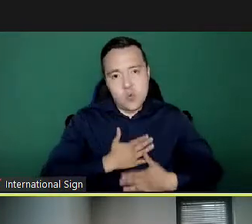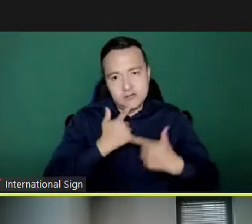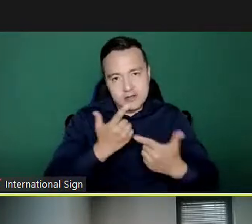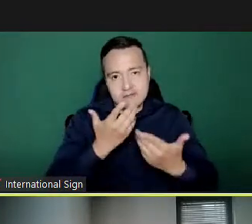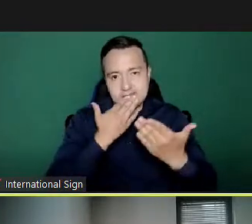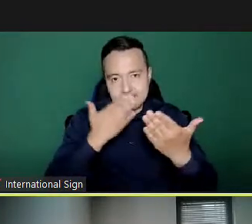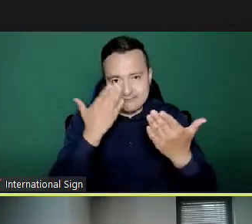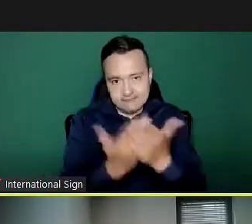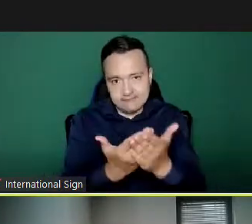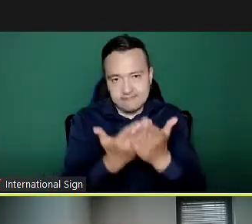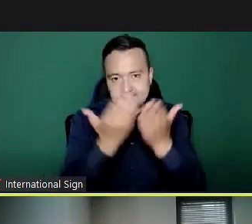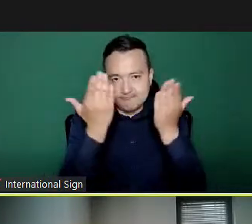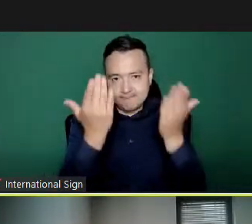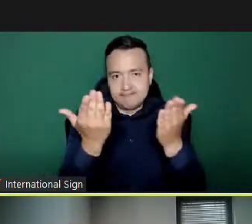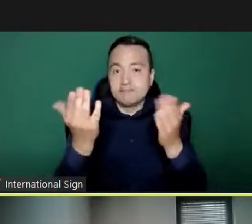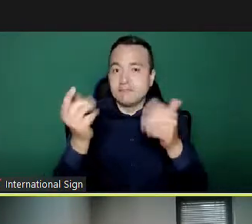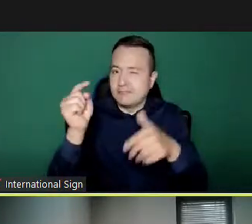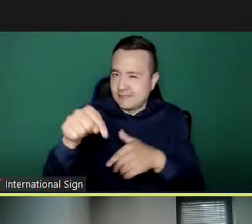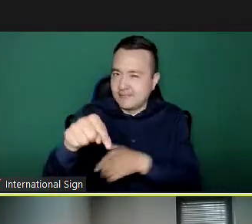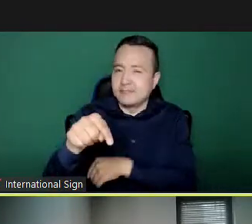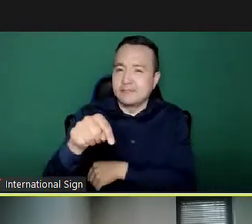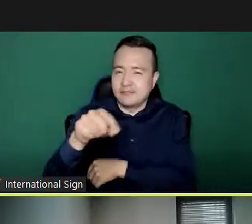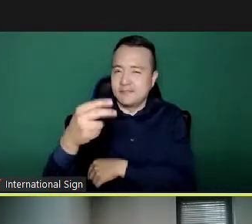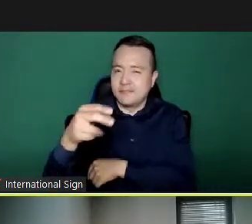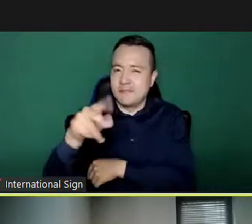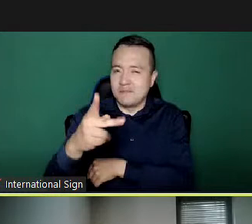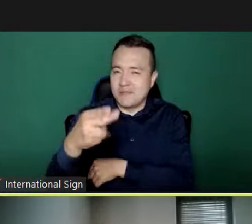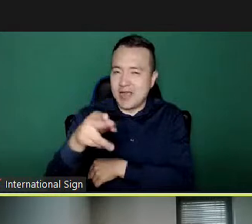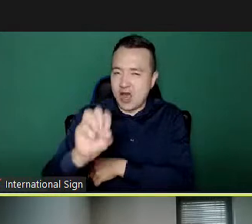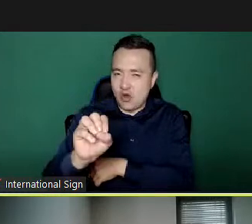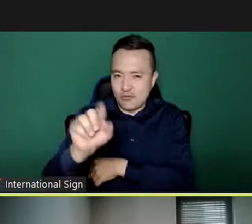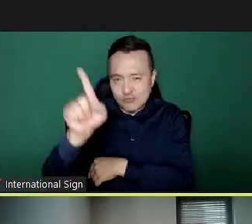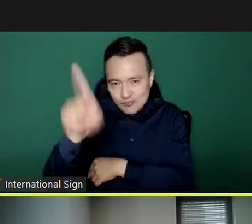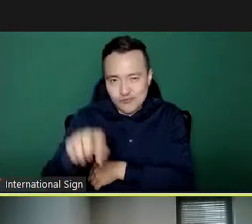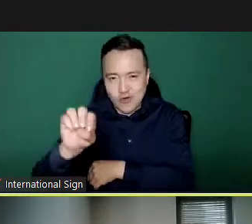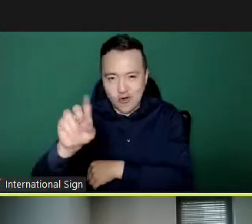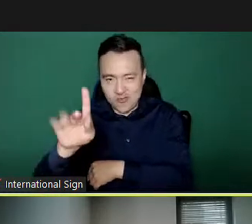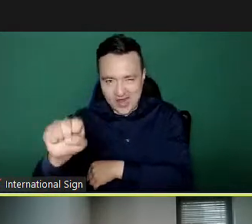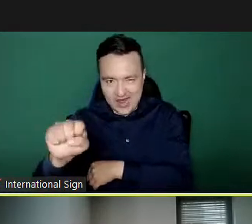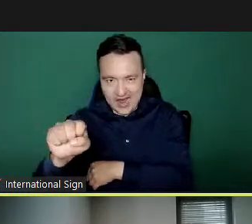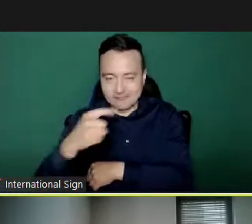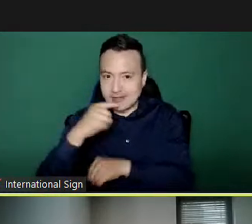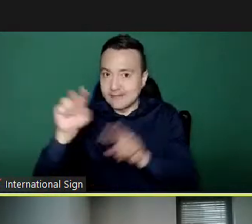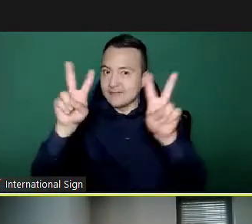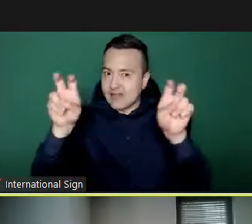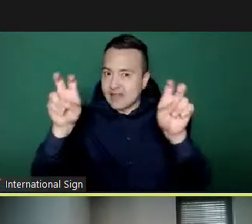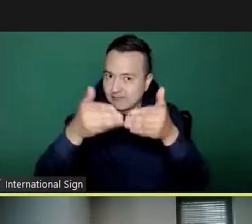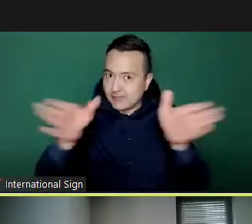struggling with COVID-19, PAHO is keeping attention on the bigger picture of health in our region, and NCD